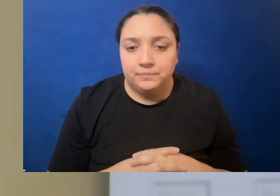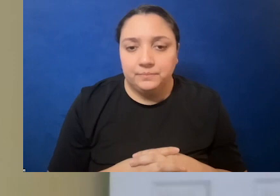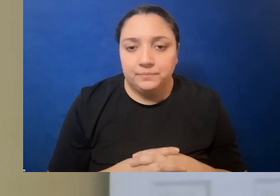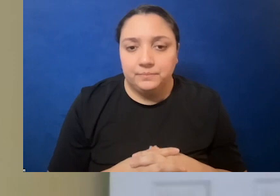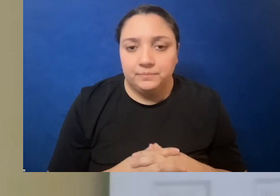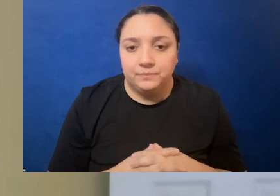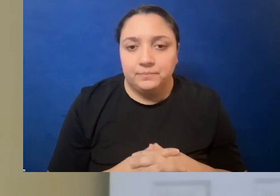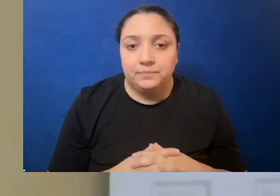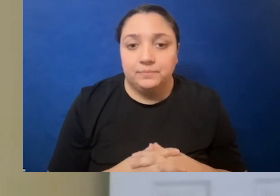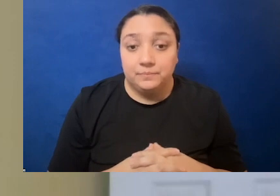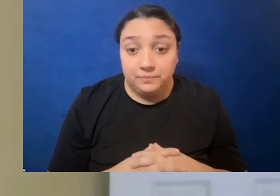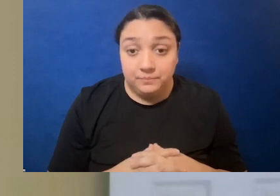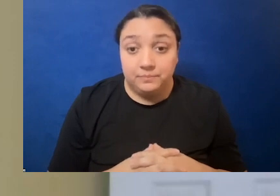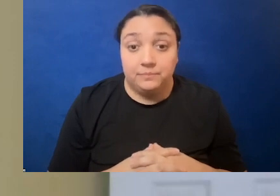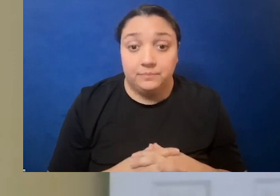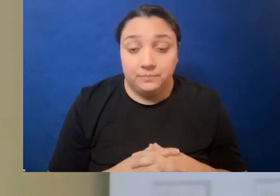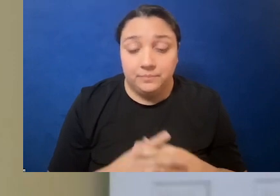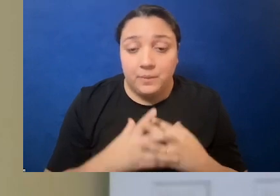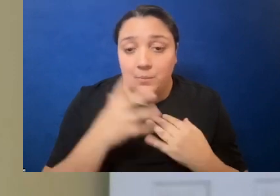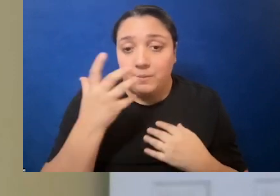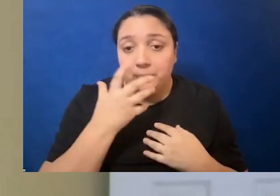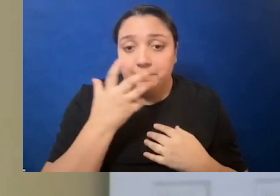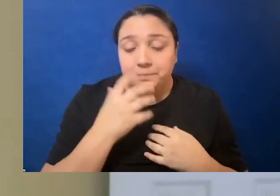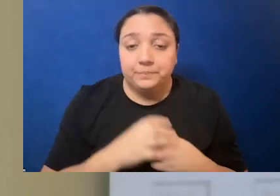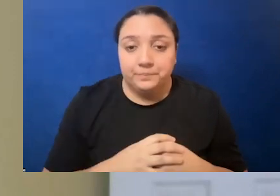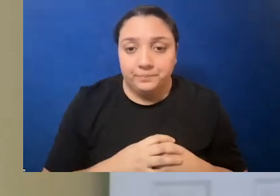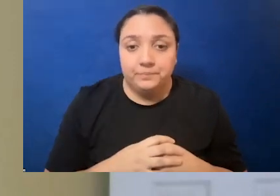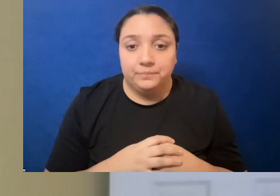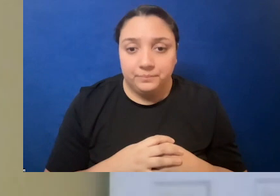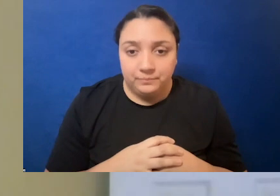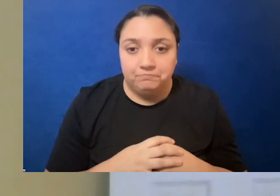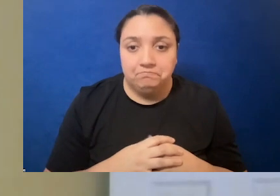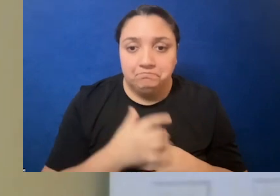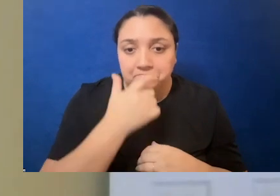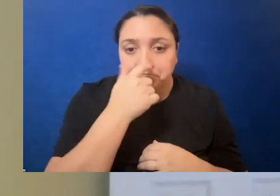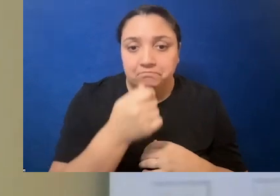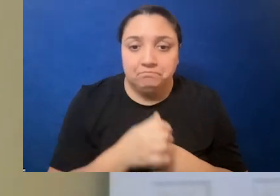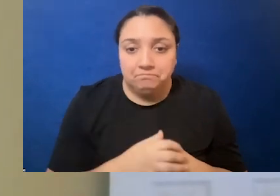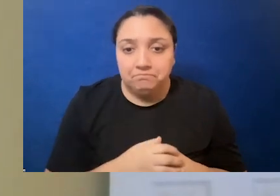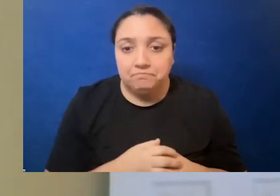MORE SECONDS.